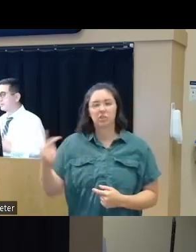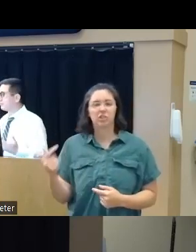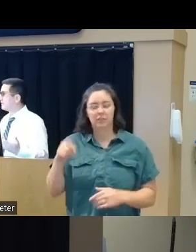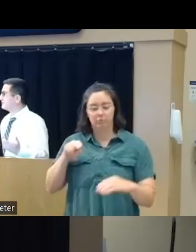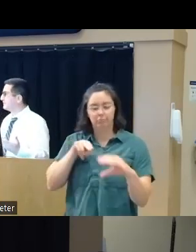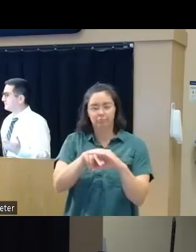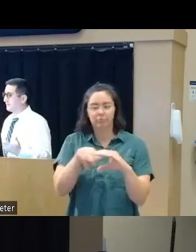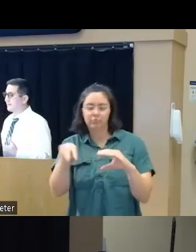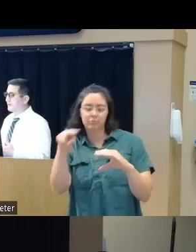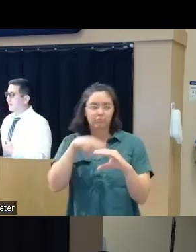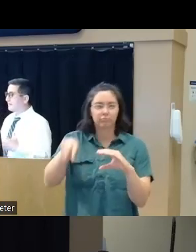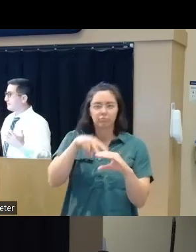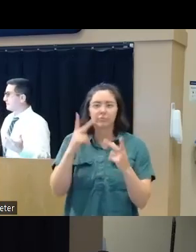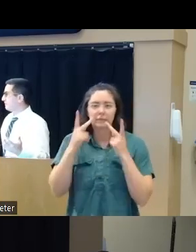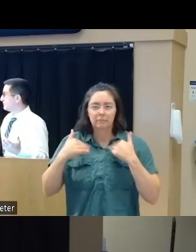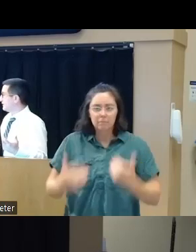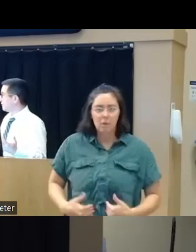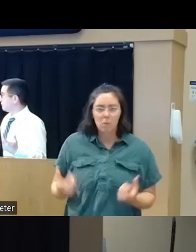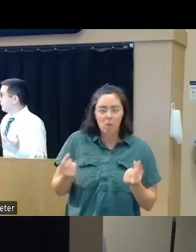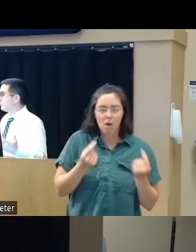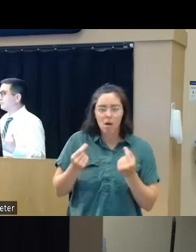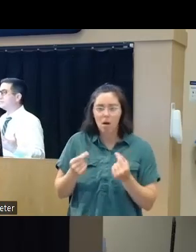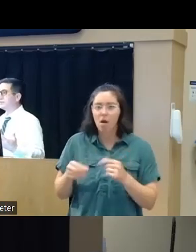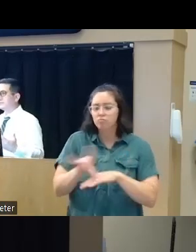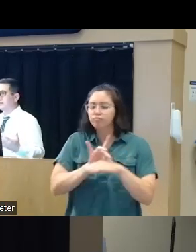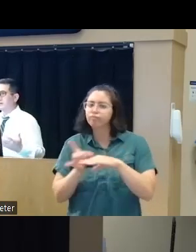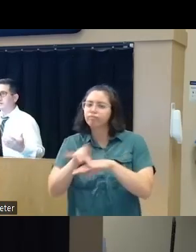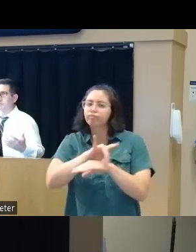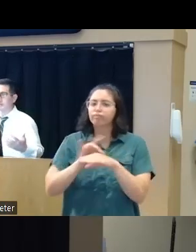what their electrical activity is like I need to see if there's any focal lesion that's uh in